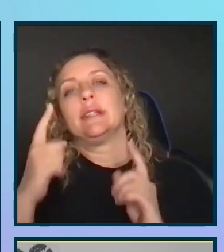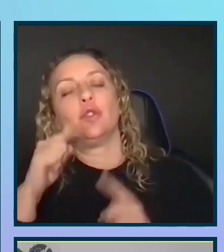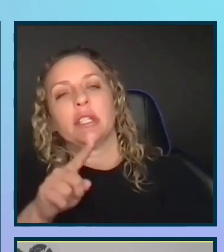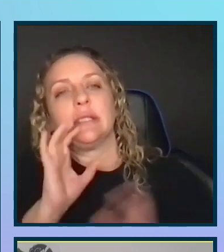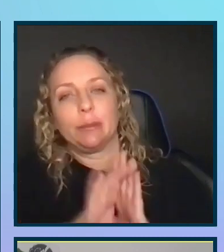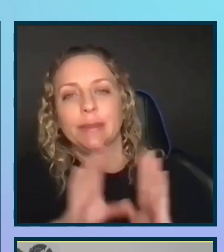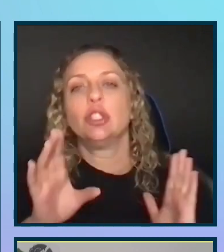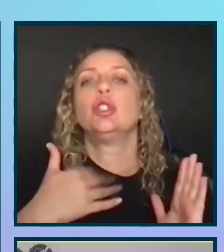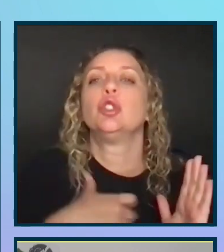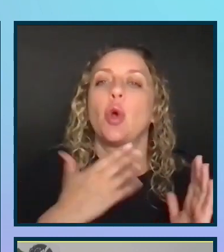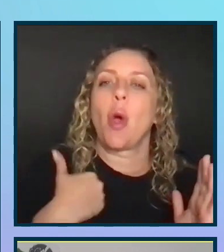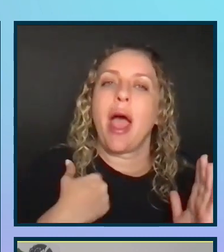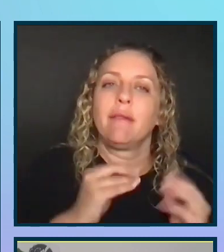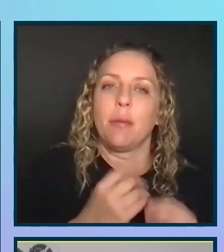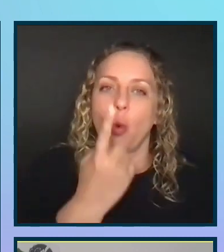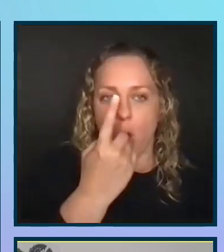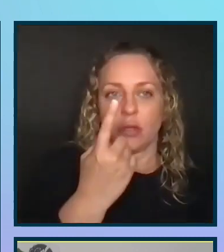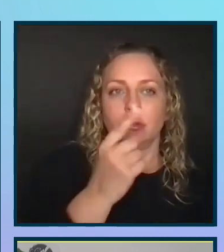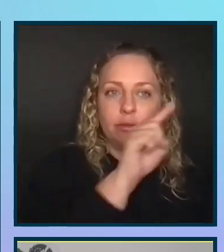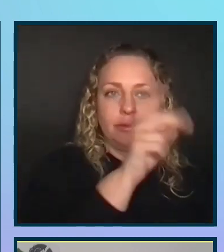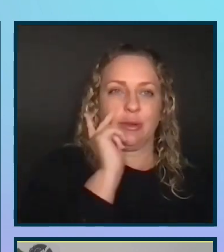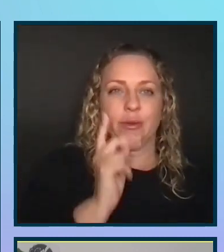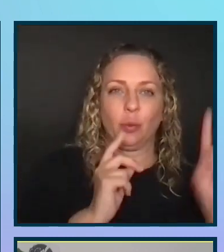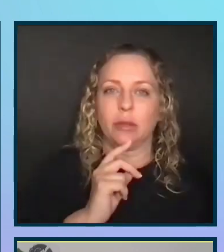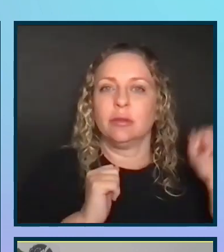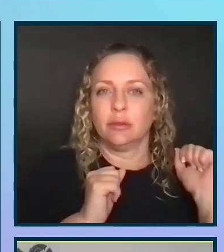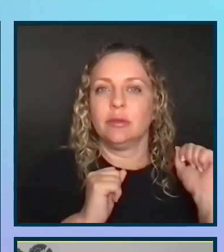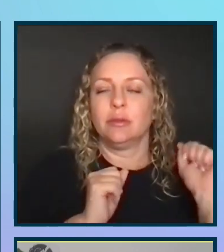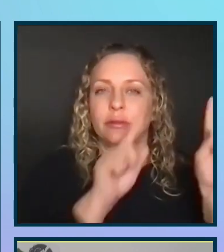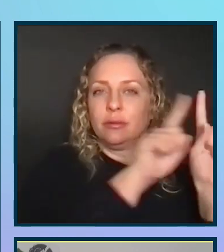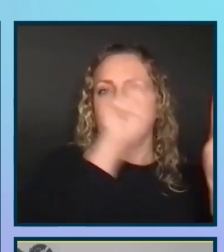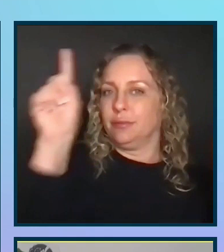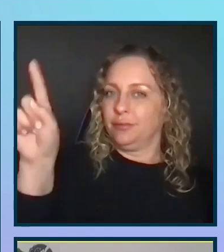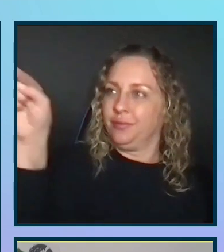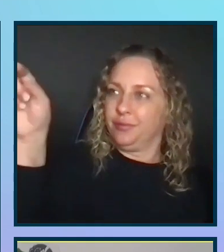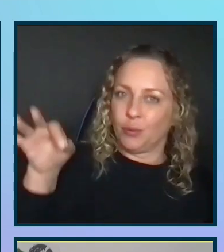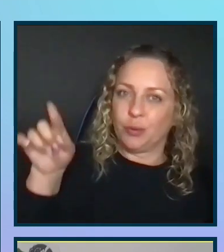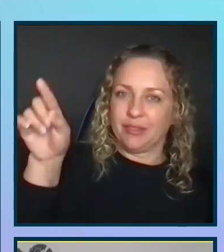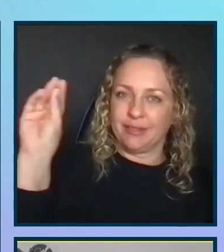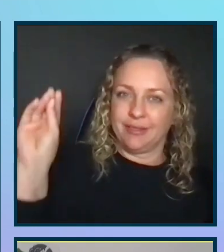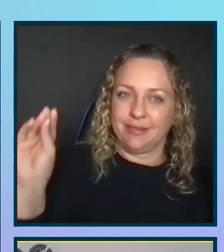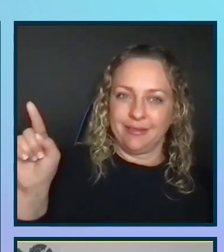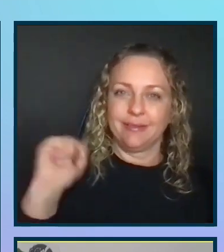So I got a number one on the image, and then I have my alternative description documented on the right side.